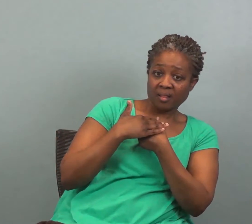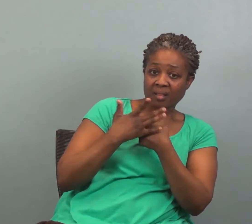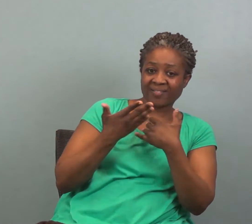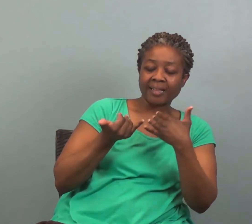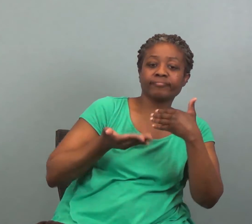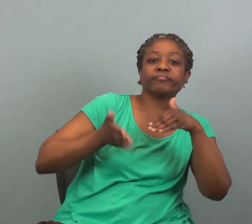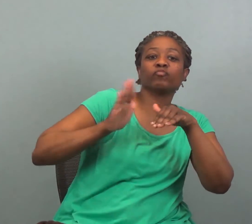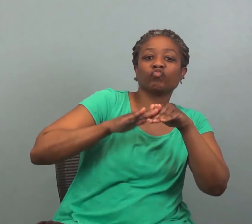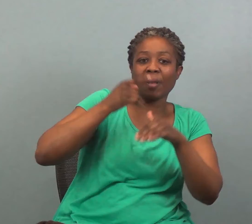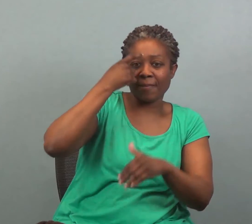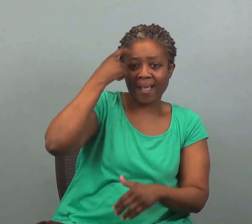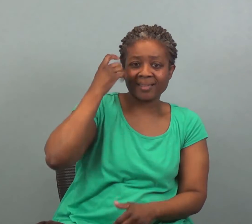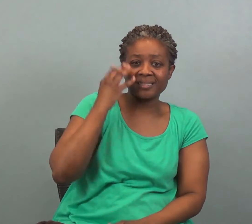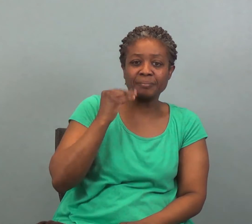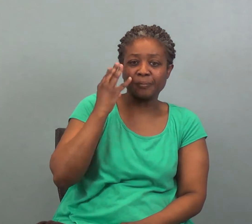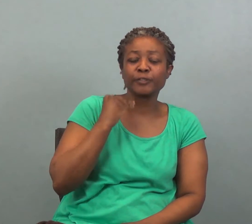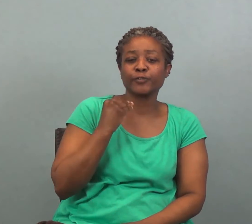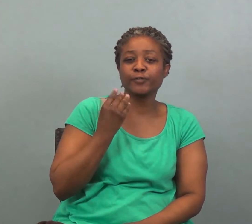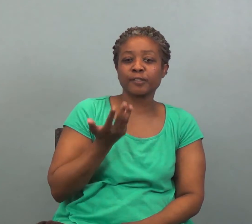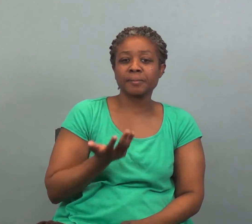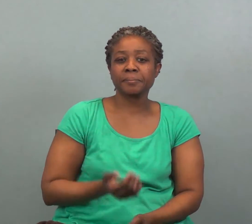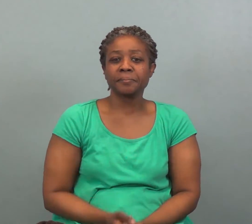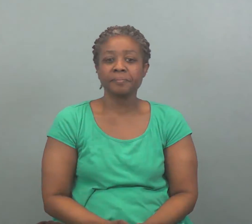and this audist behavior increases the experience of trauma for some members of the community.